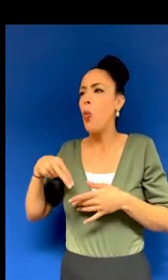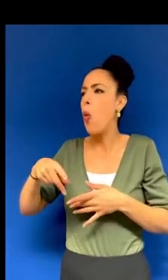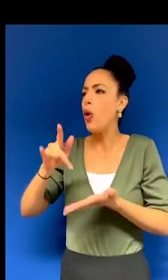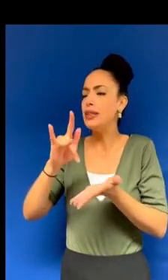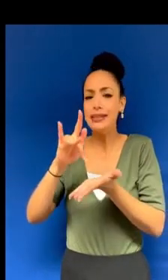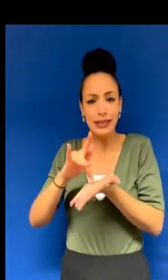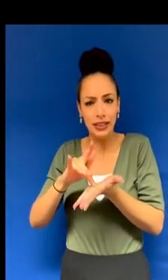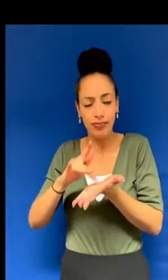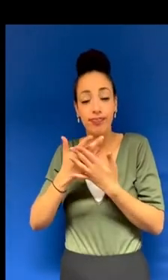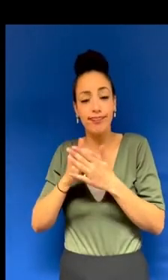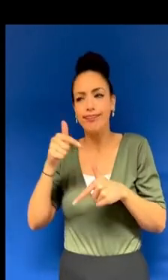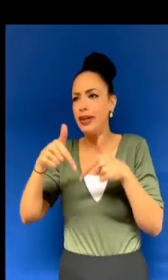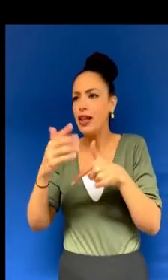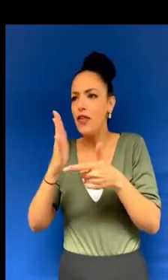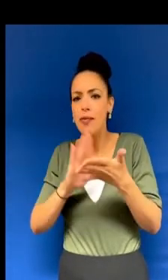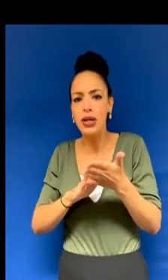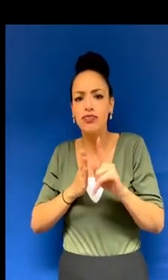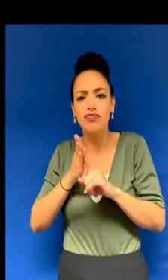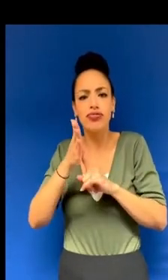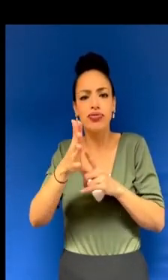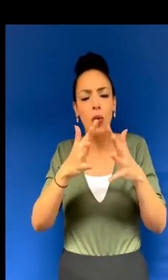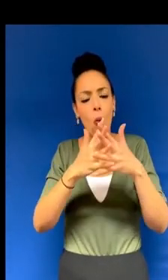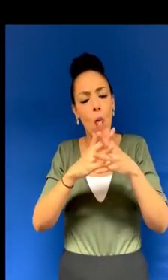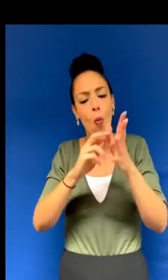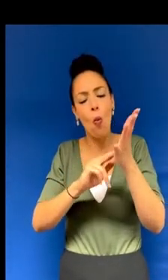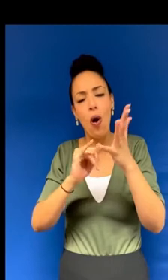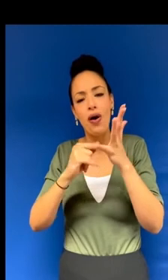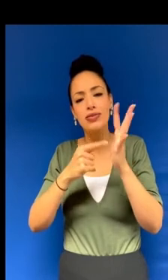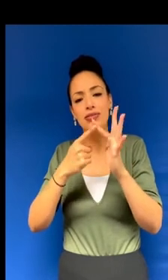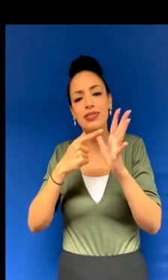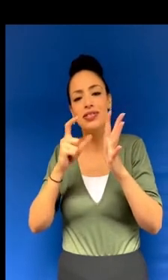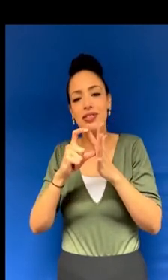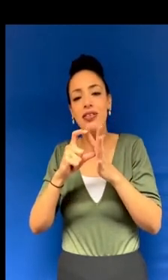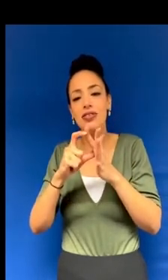braids, she gets to be a Rapunzel. I love that you walk, you feel like you're in the middle of a